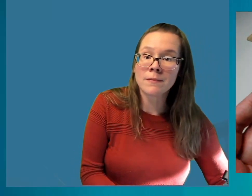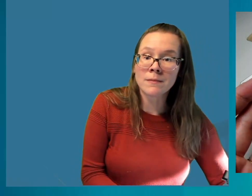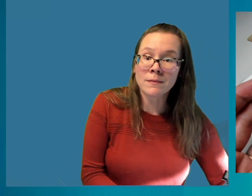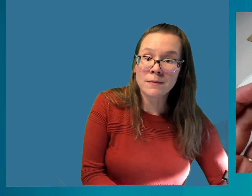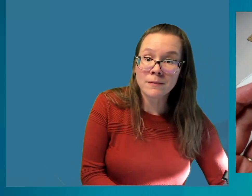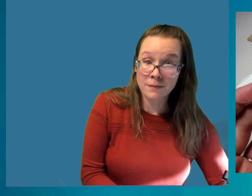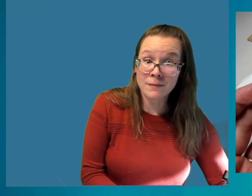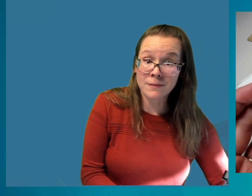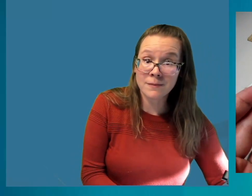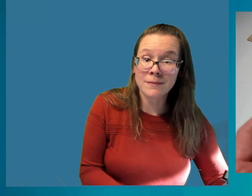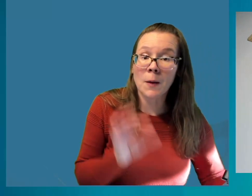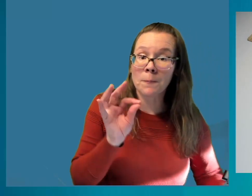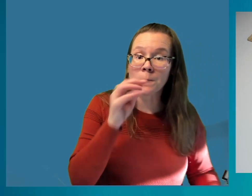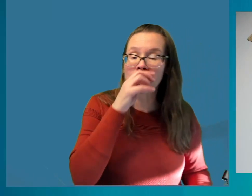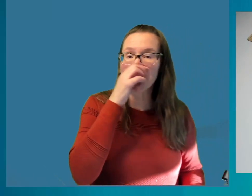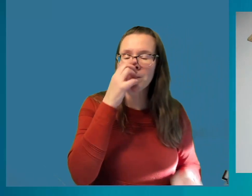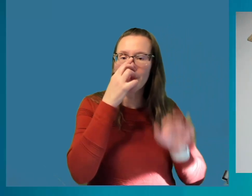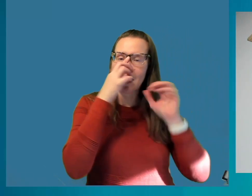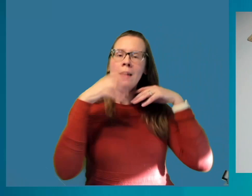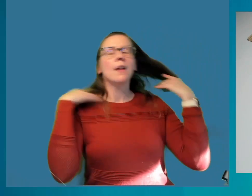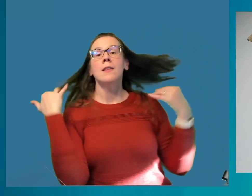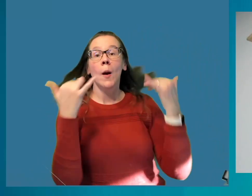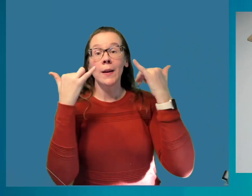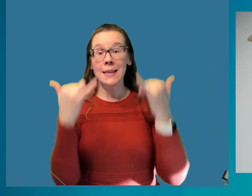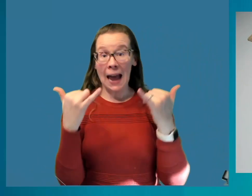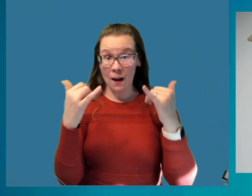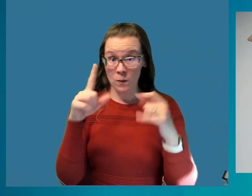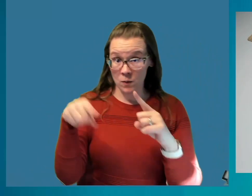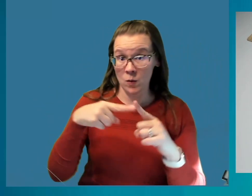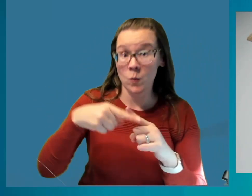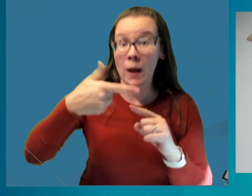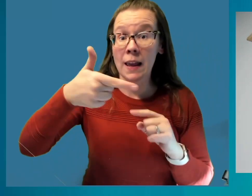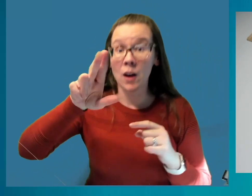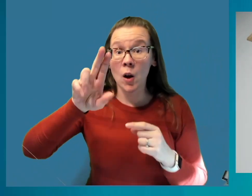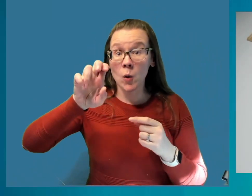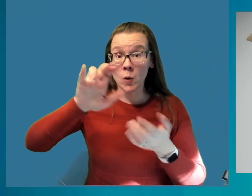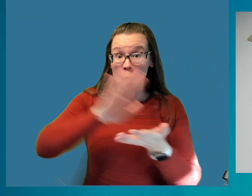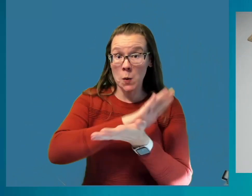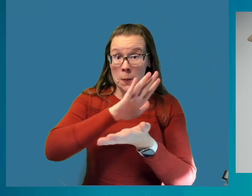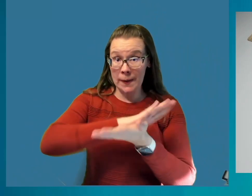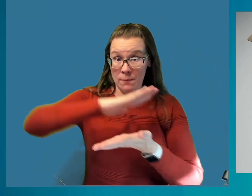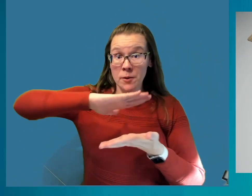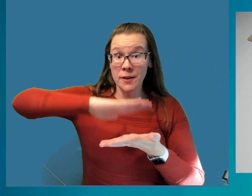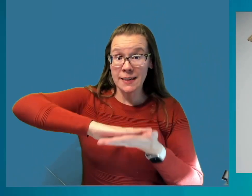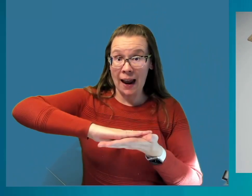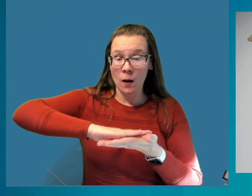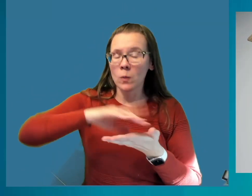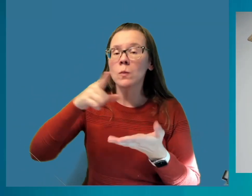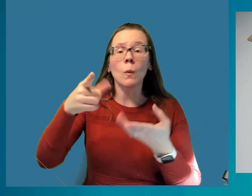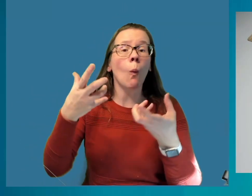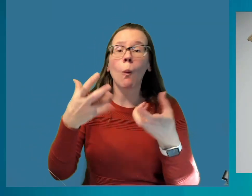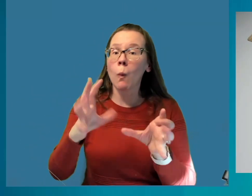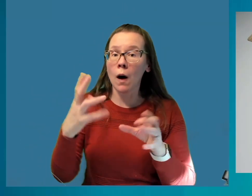And so now it's looking good. It's looking even, and so I'm going to glue it on. When you glue the